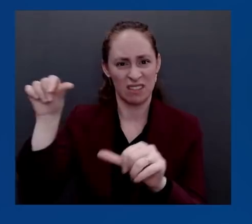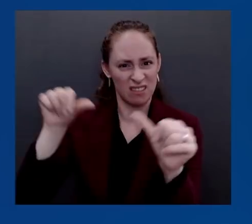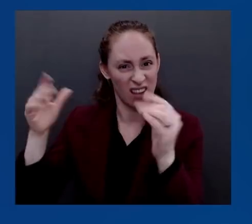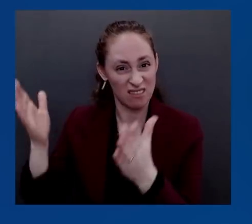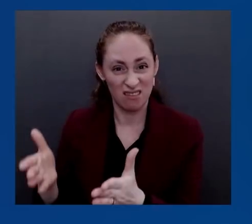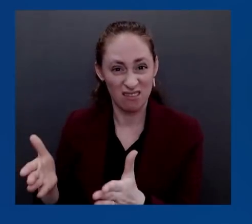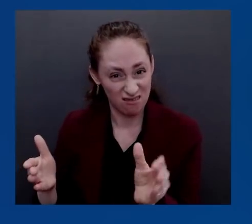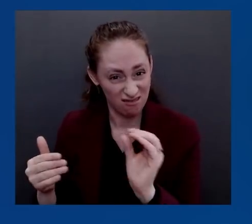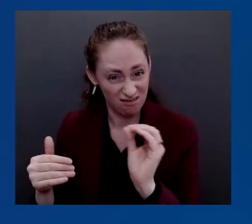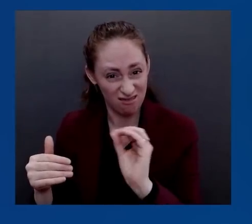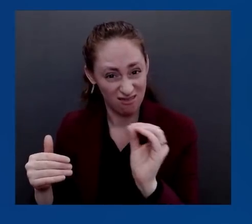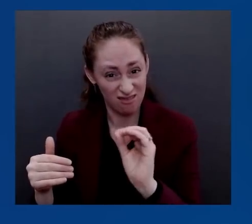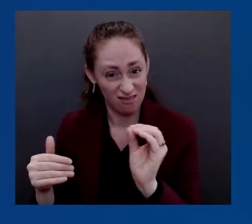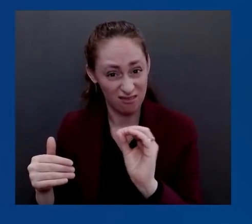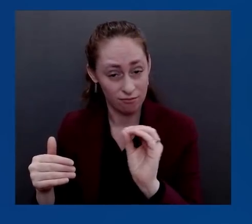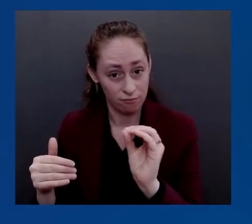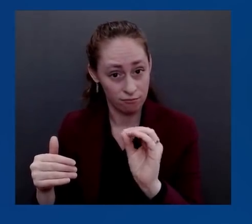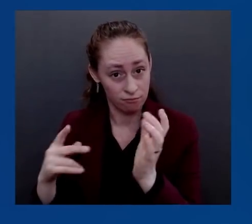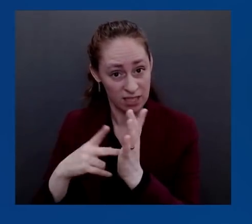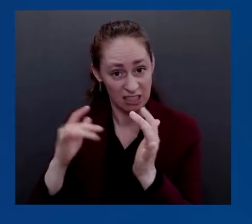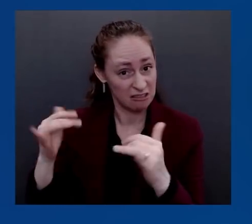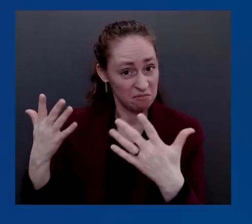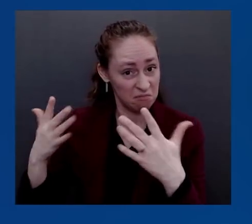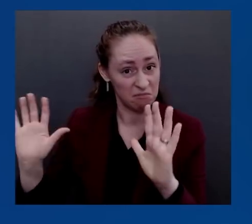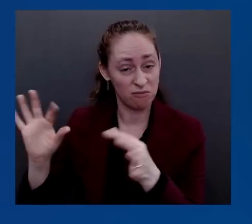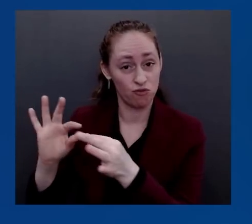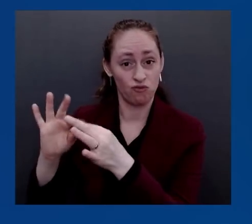it's sort of balanced by sort of economic concerns